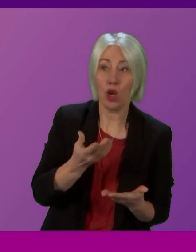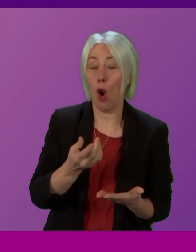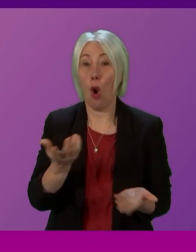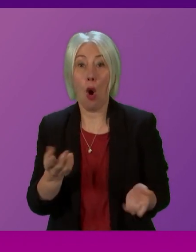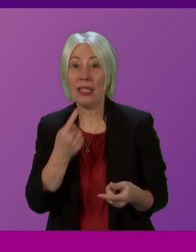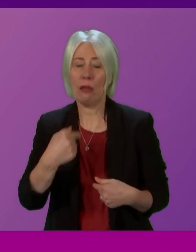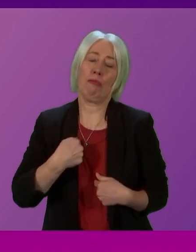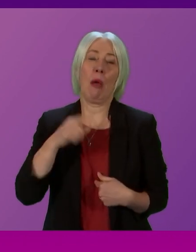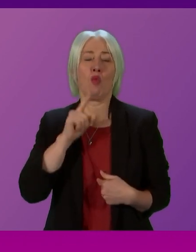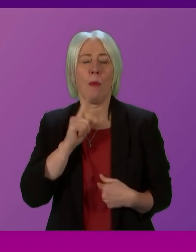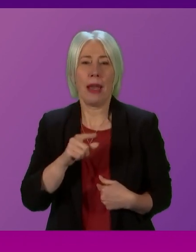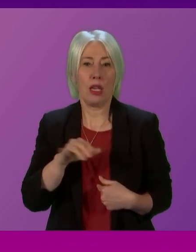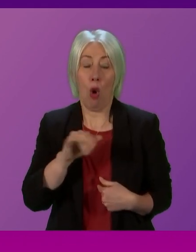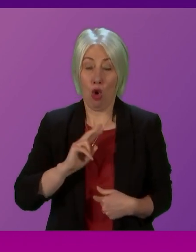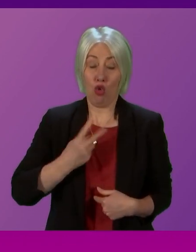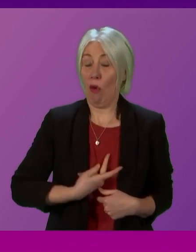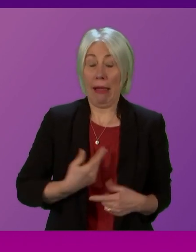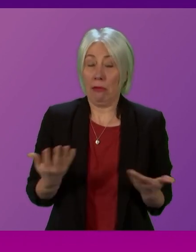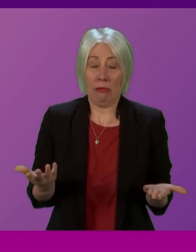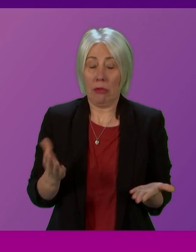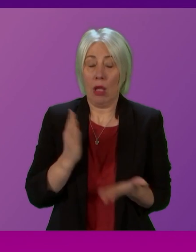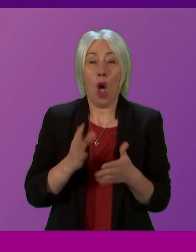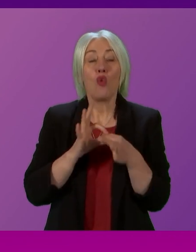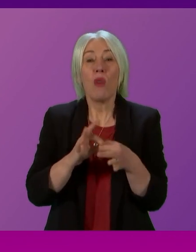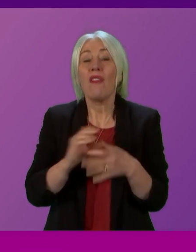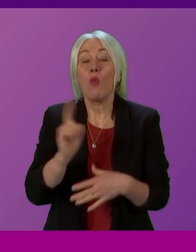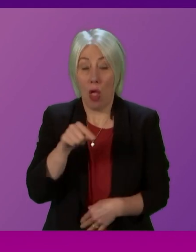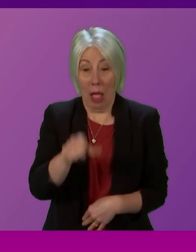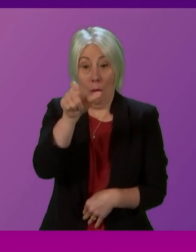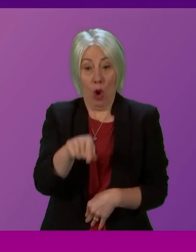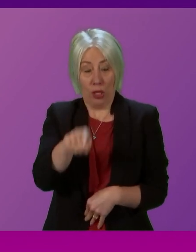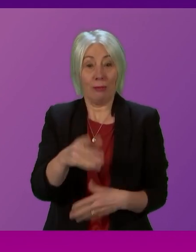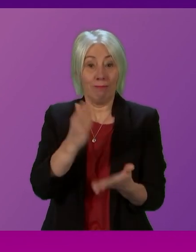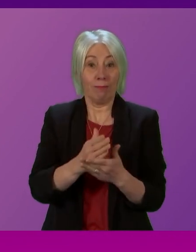woman or is trans; what is relevant is that the individual is a rapist.